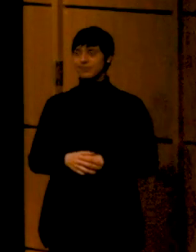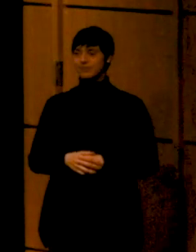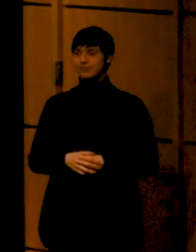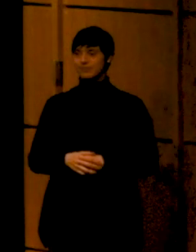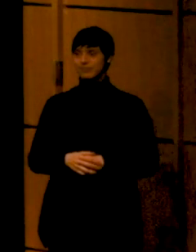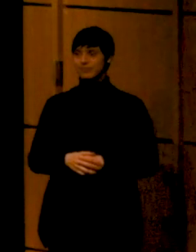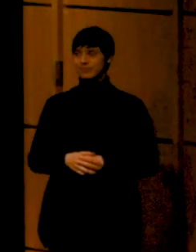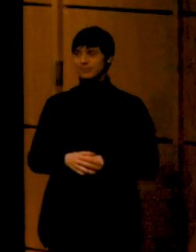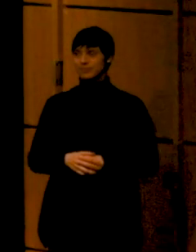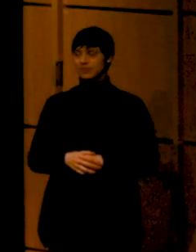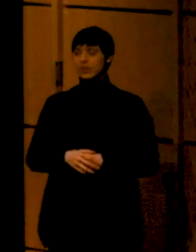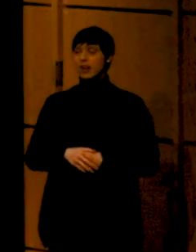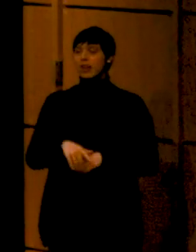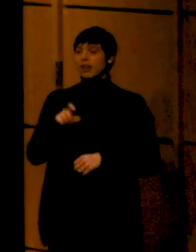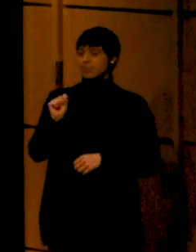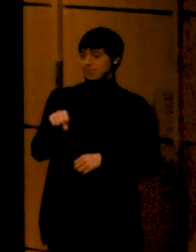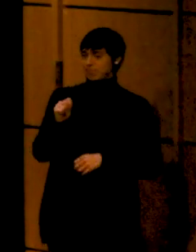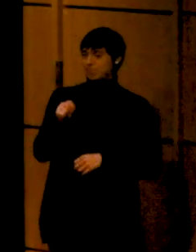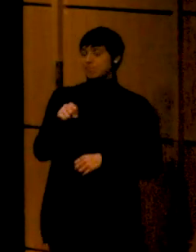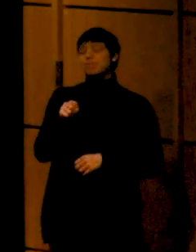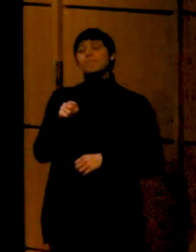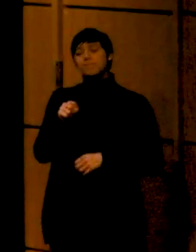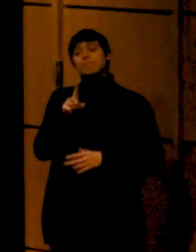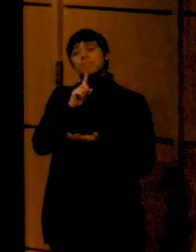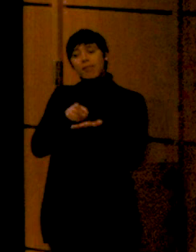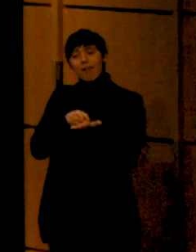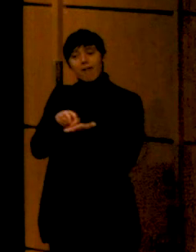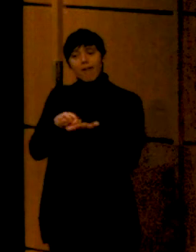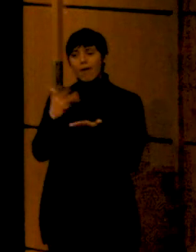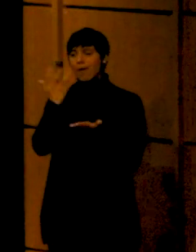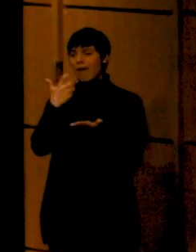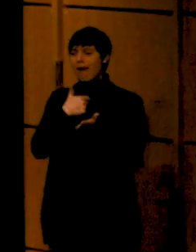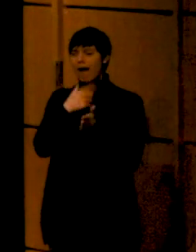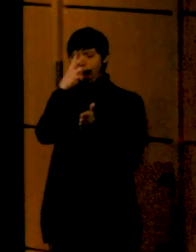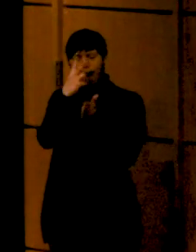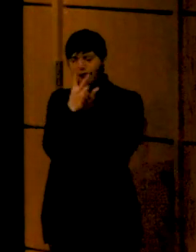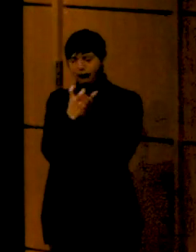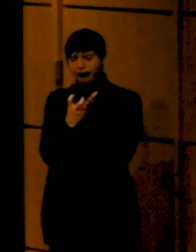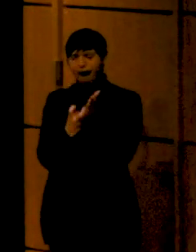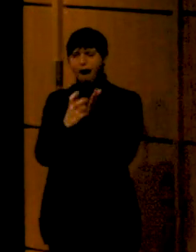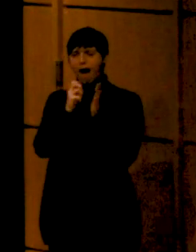I have been a volcano nuts since I was a boy growing up in flat flat Florida.